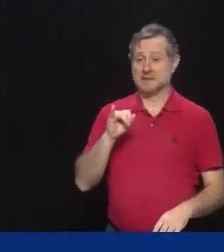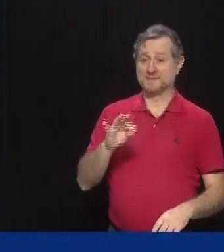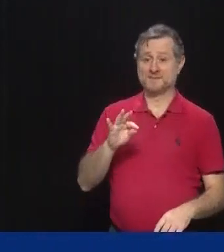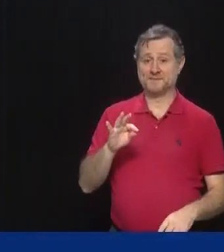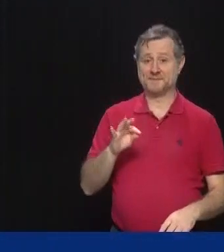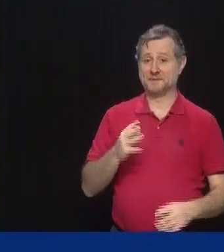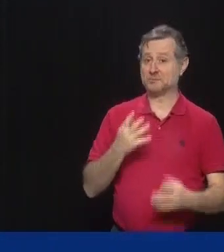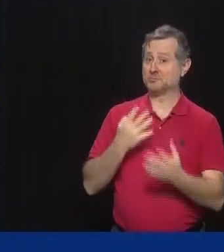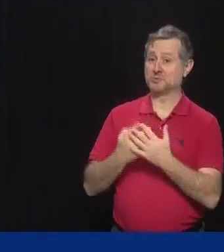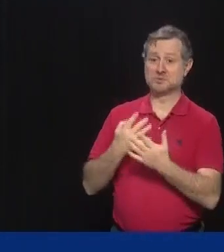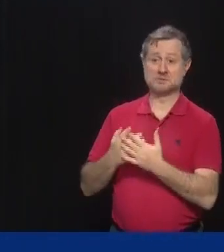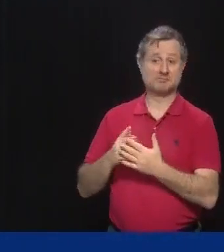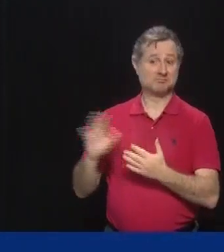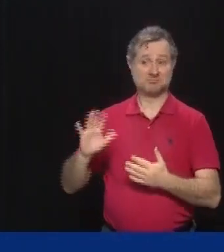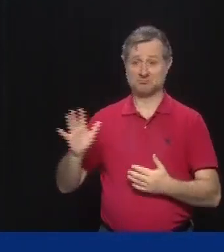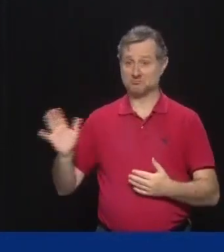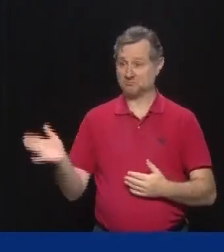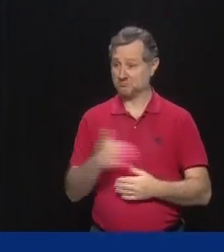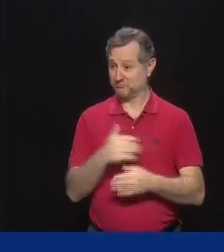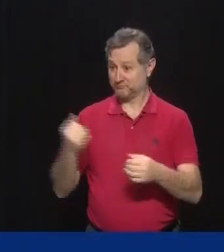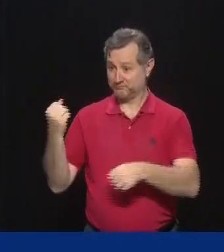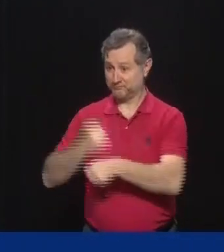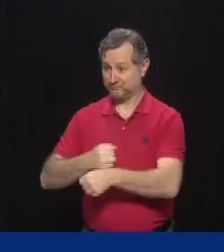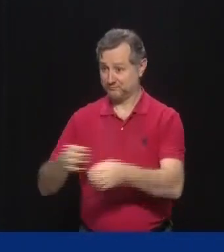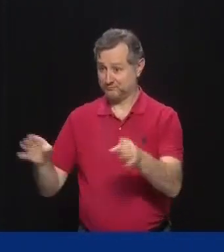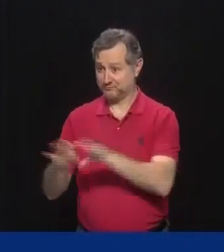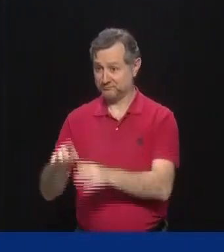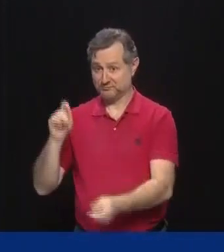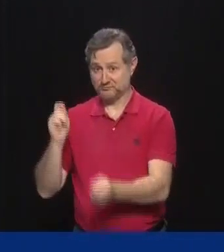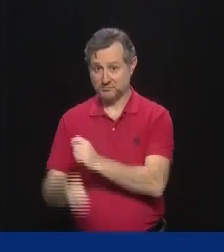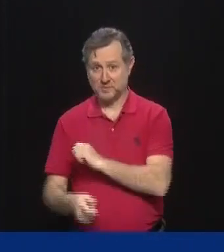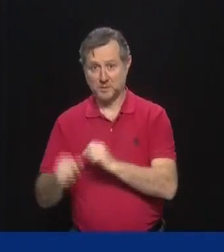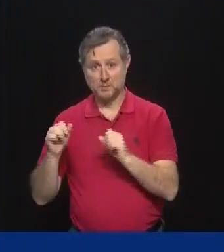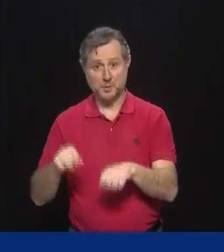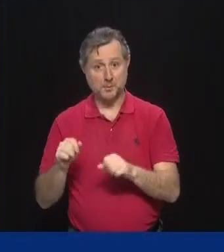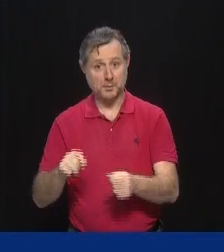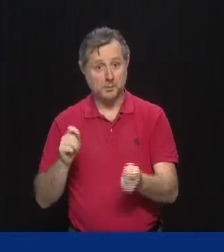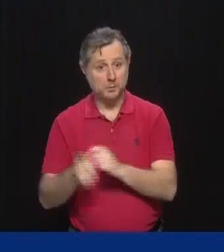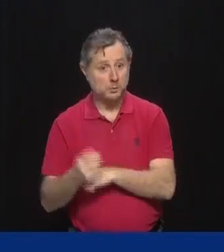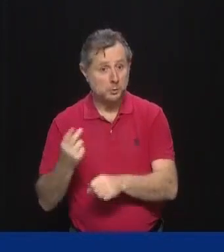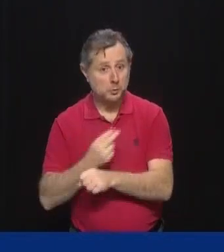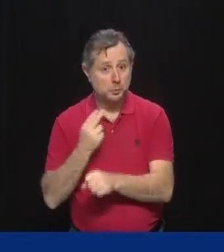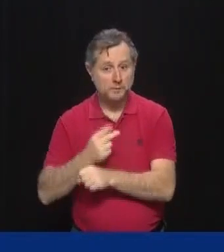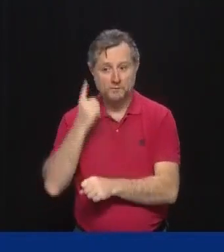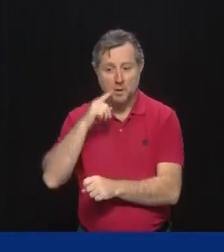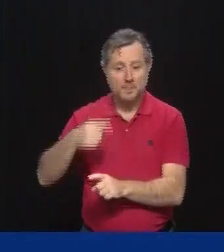LOCAL ECONOMY. IF THEY'RE TO BE CONVERTED FROM INCARCERATING INDIVIDUALS, IS